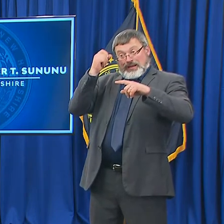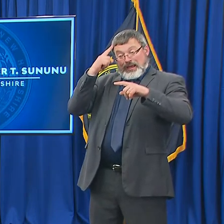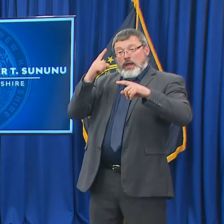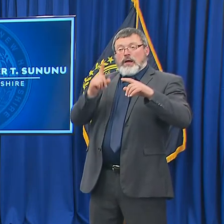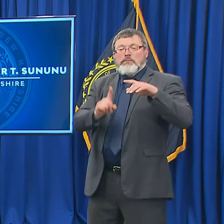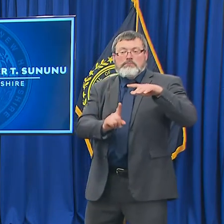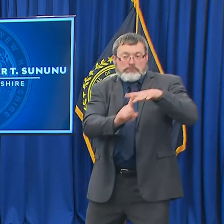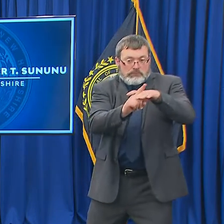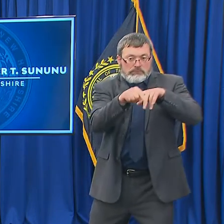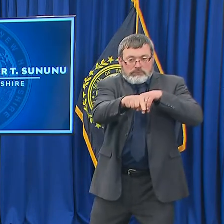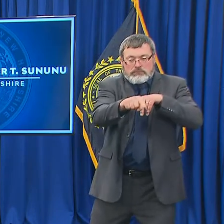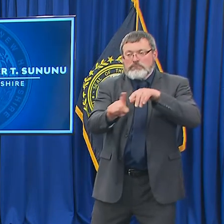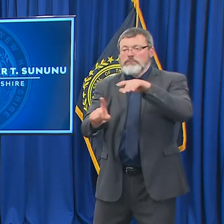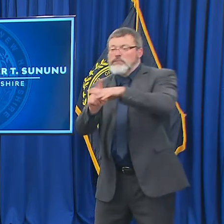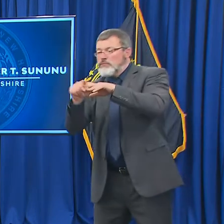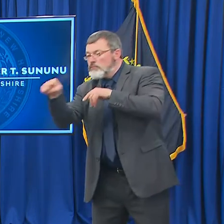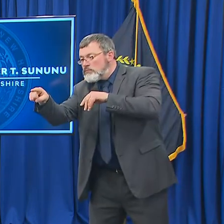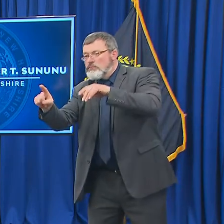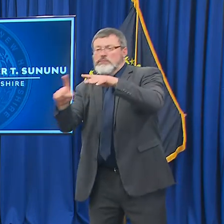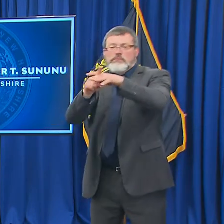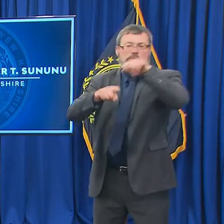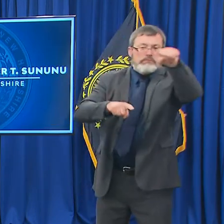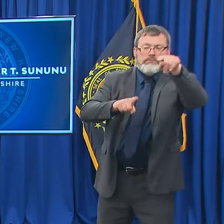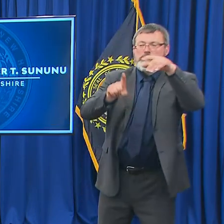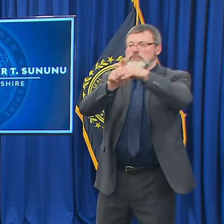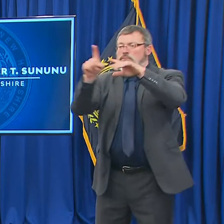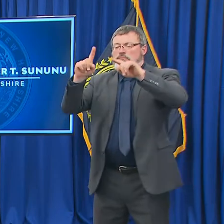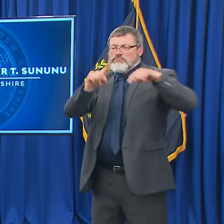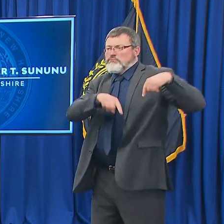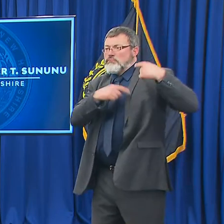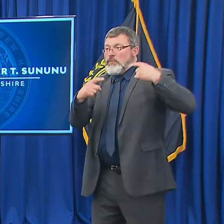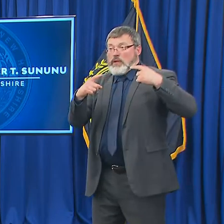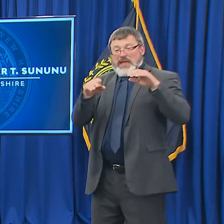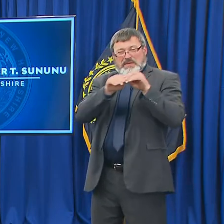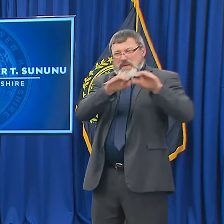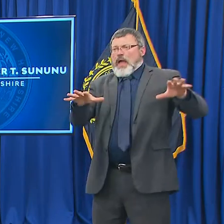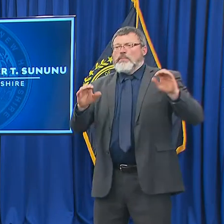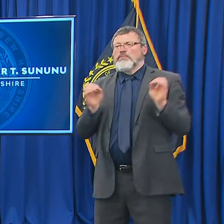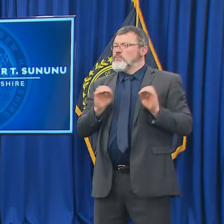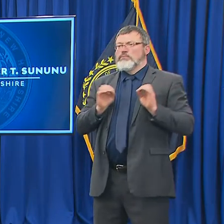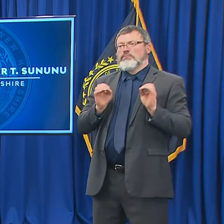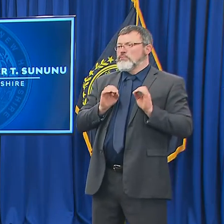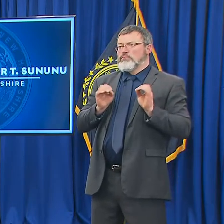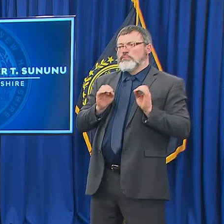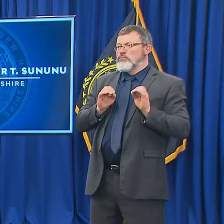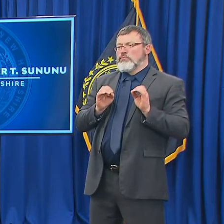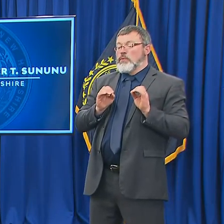you know staff for coming into close patient care contact with residents there's a difference in the type